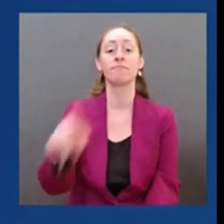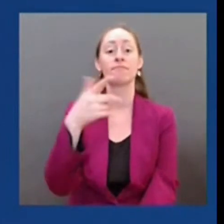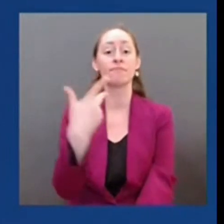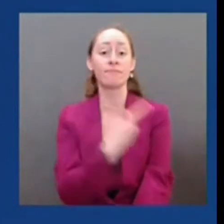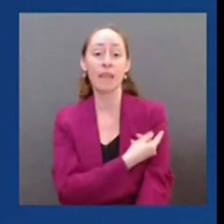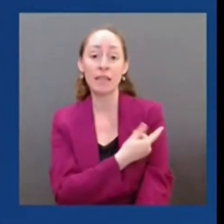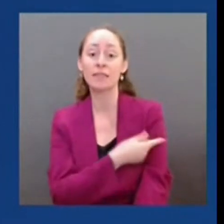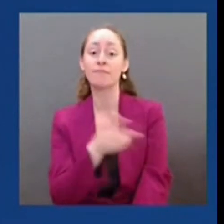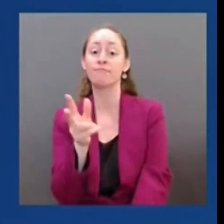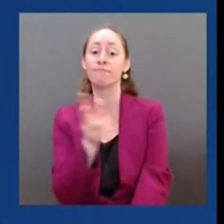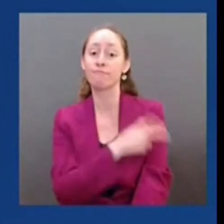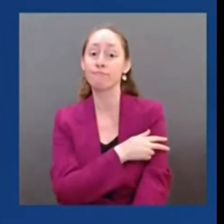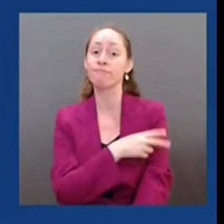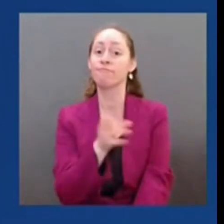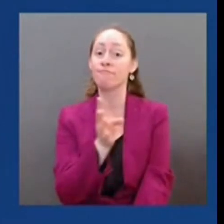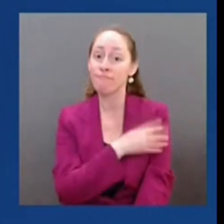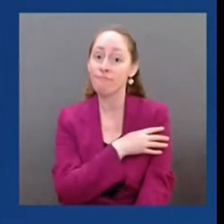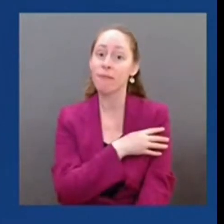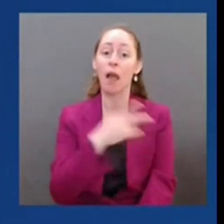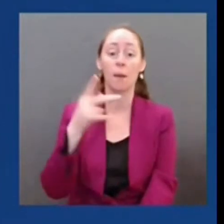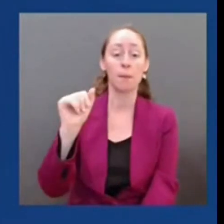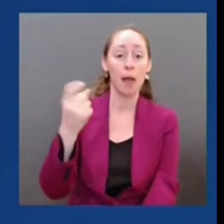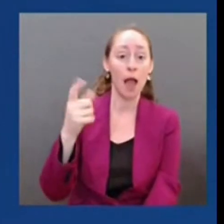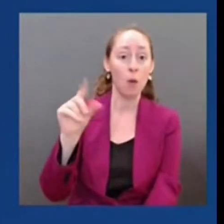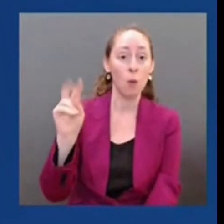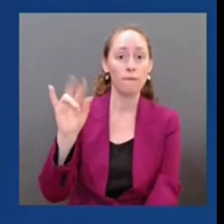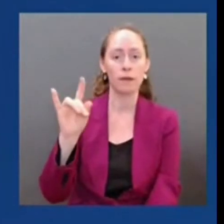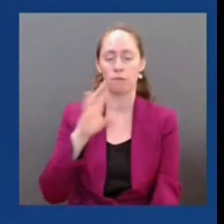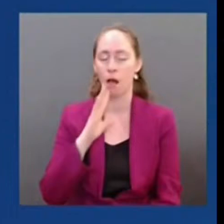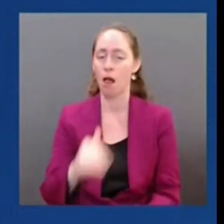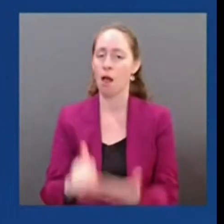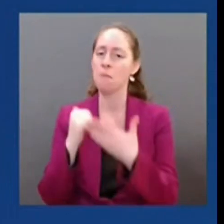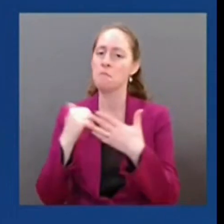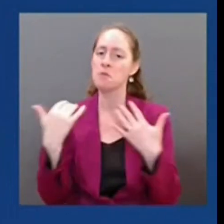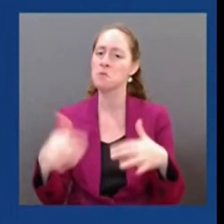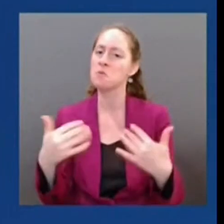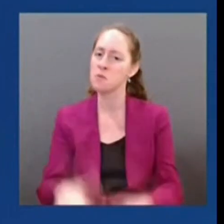VACCINATION AND BOOSTING, MAKING A BIG DIFFERENCE I THINK PAXLOVID IS MAKING A BIG